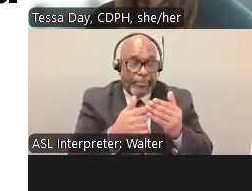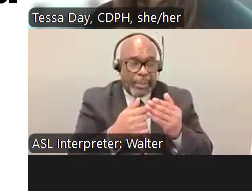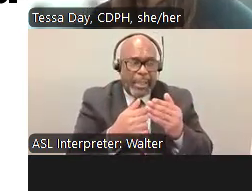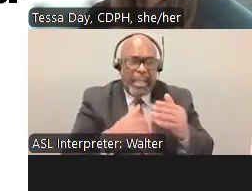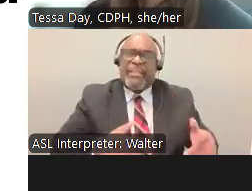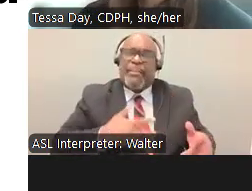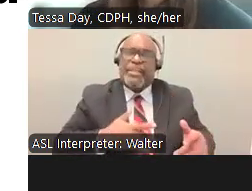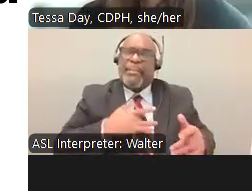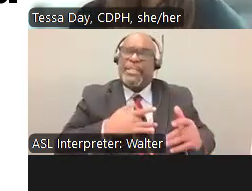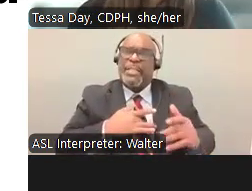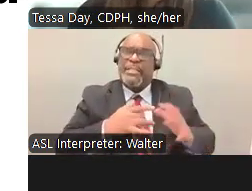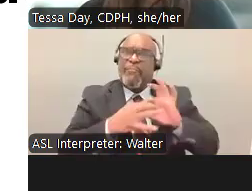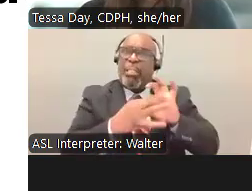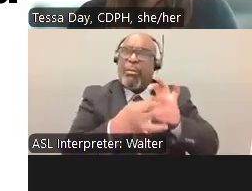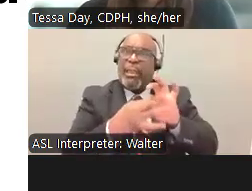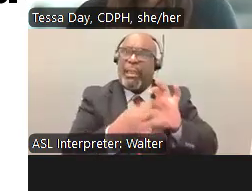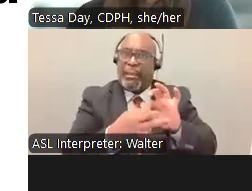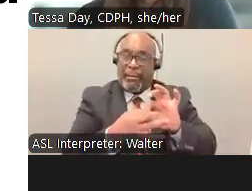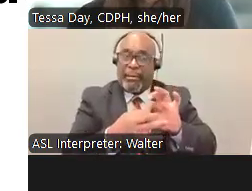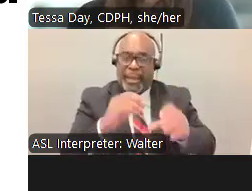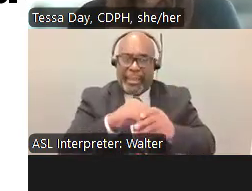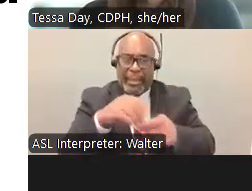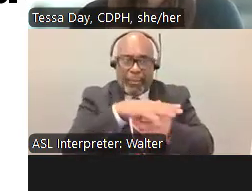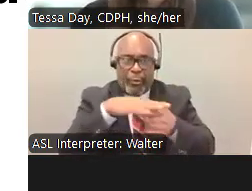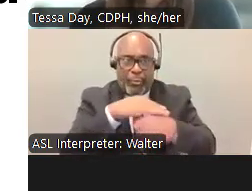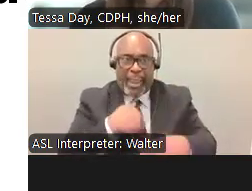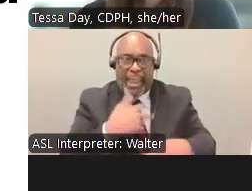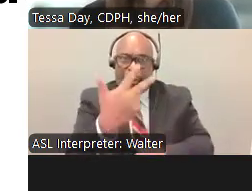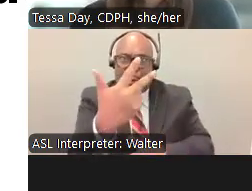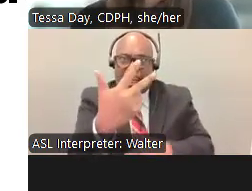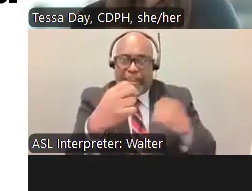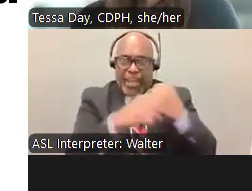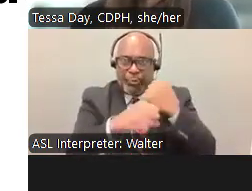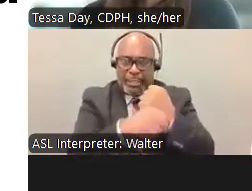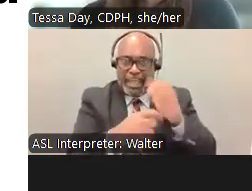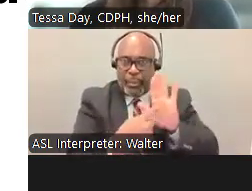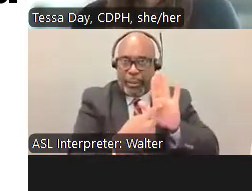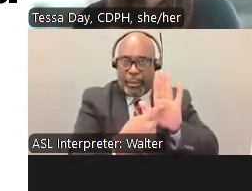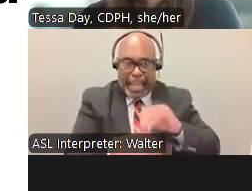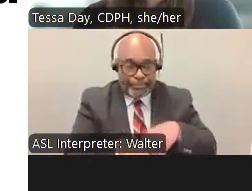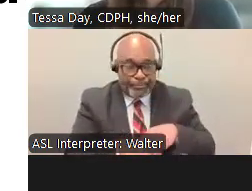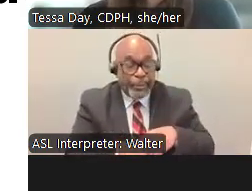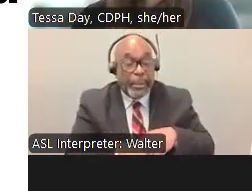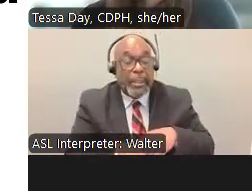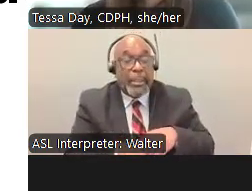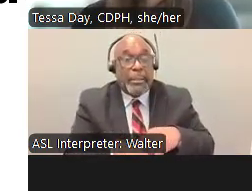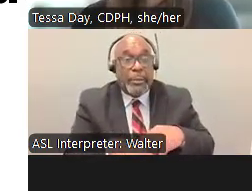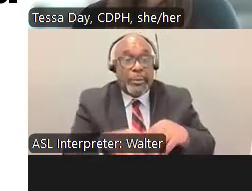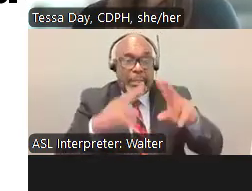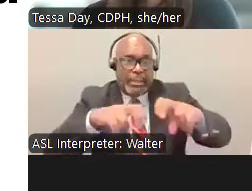13:28:06 connection within a 13:28:07 neighborhood, so we have three 13:28:10 metrics that we looked at, to 13:28:13 kind of assess this data, and we